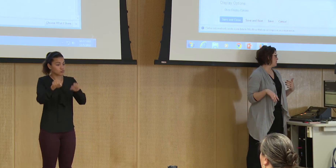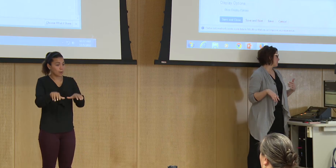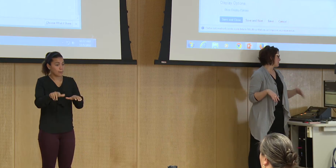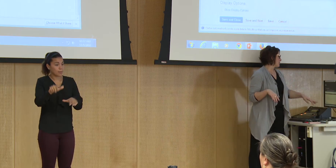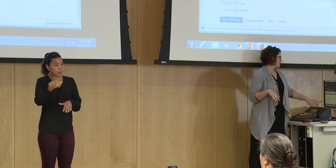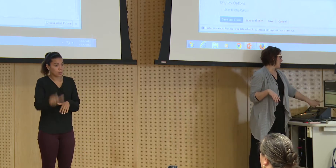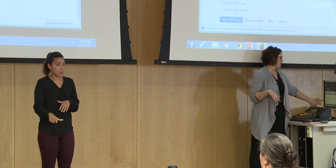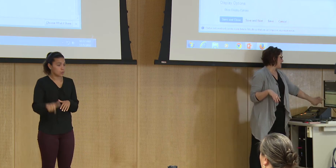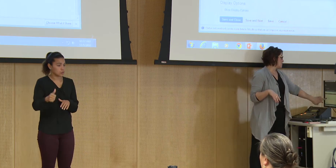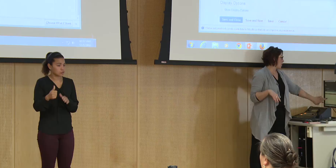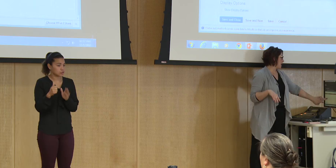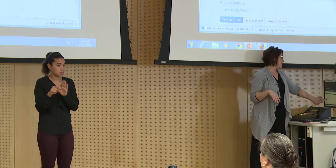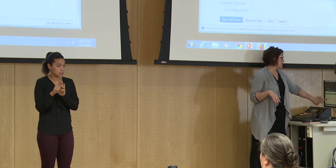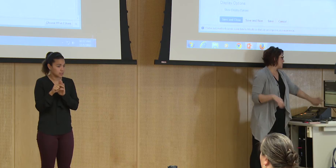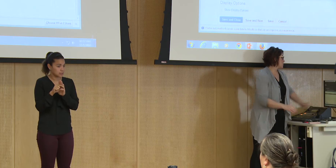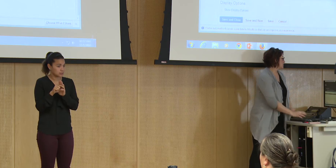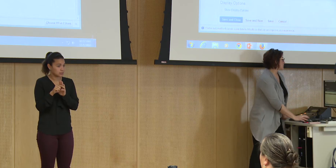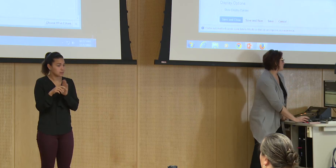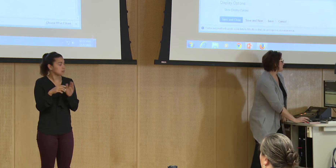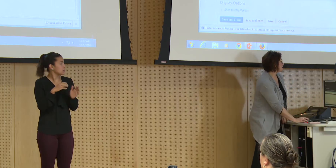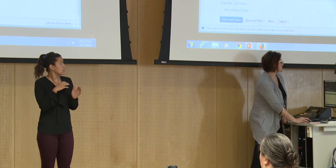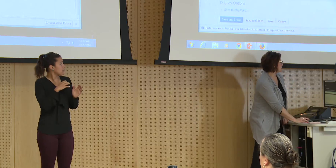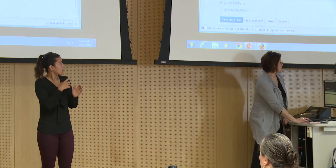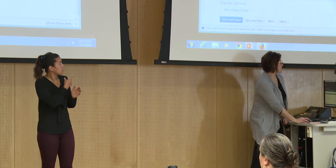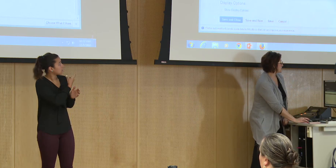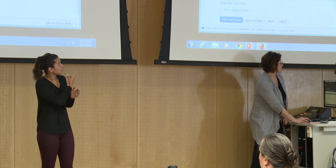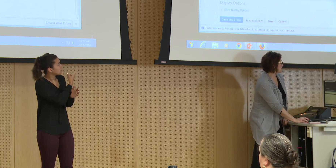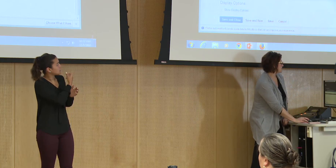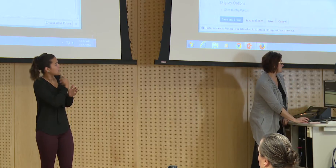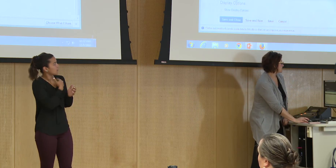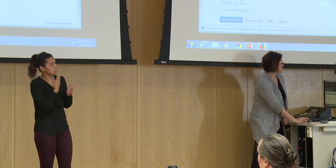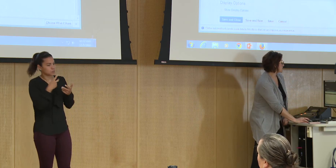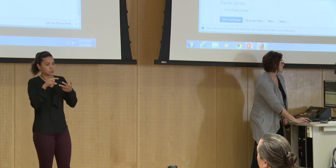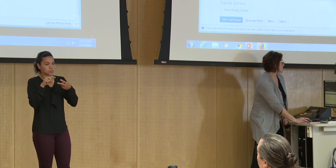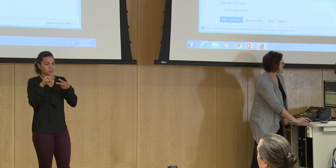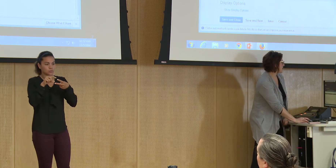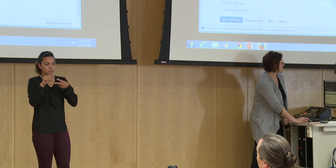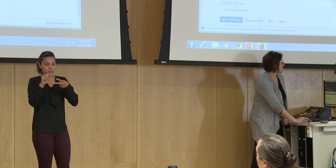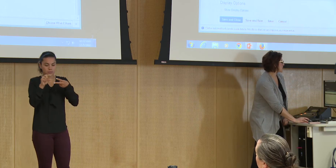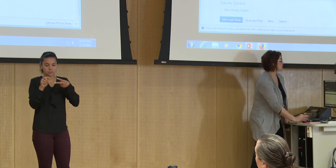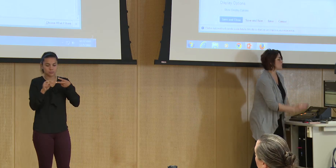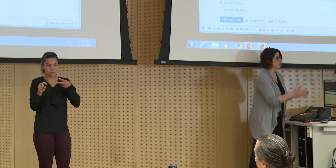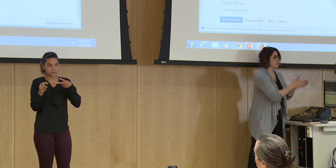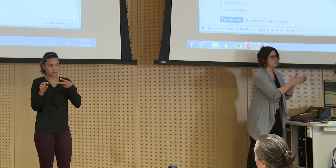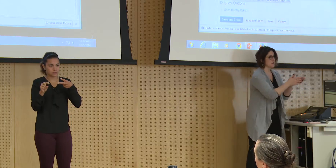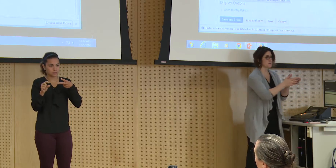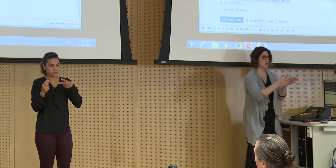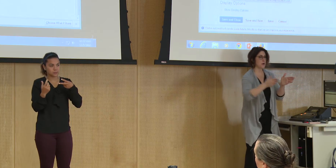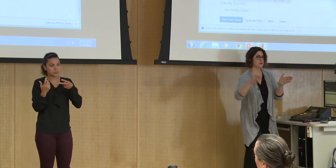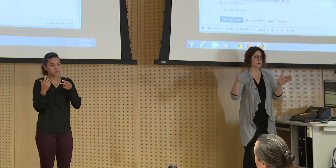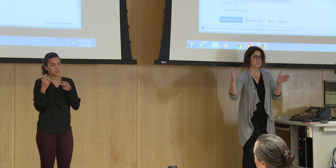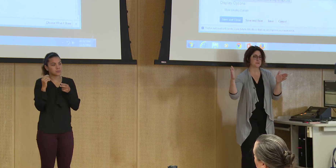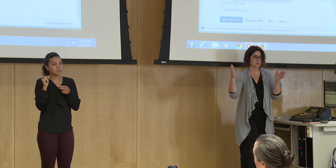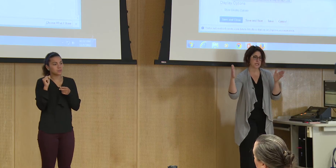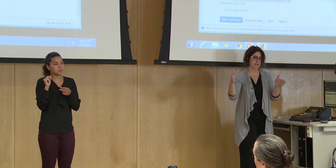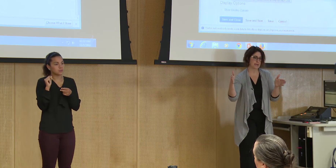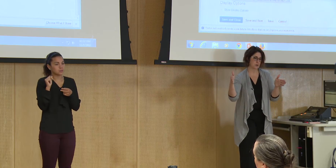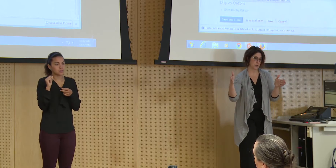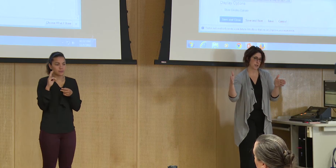that's why these extra little fields are here, so that after you've entered all the grades for the category